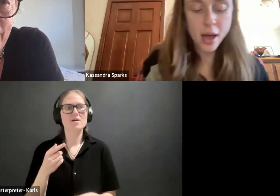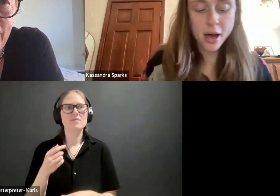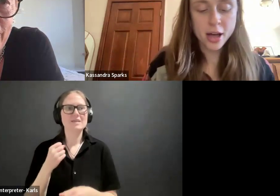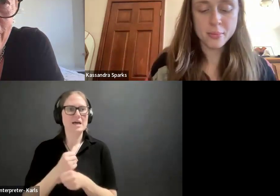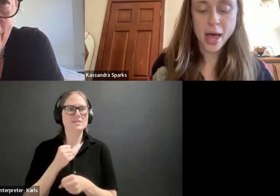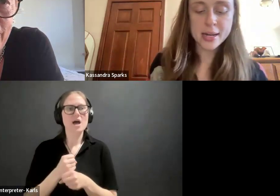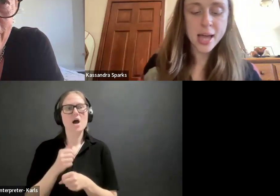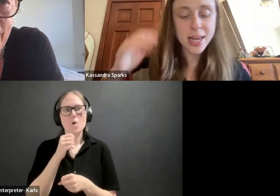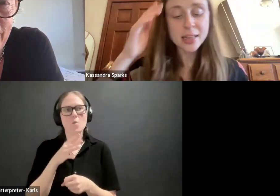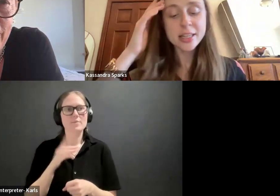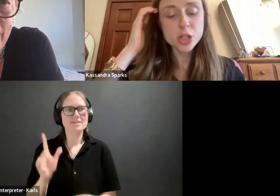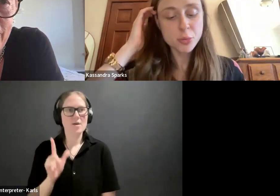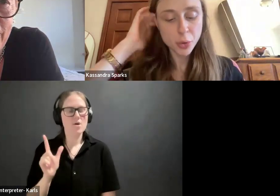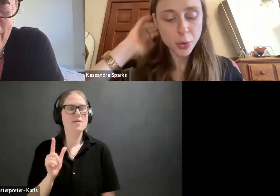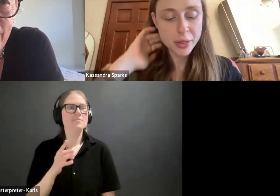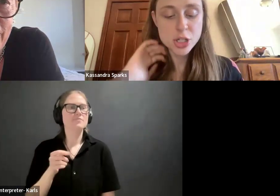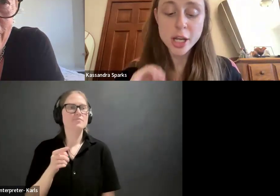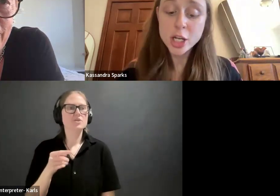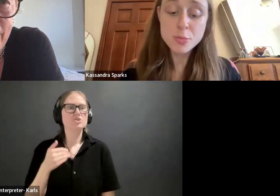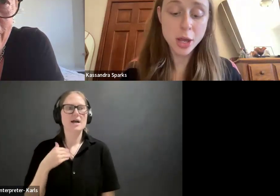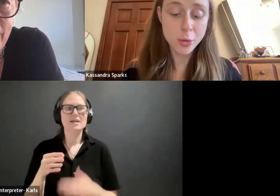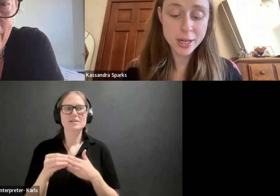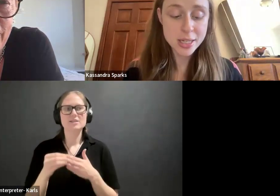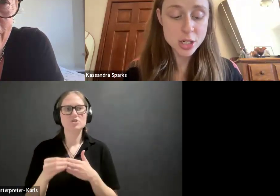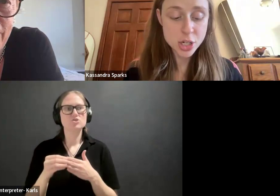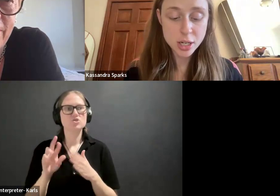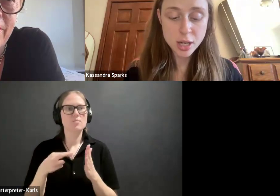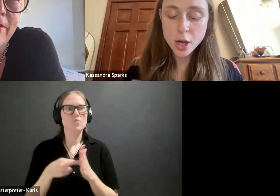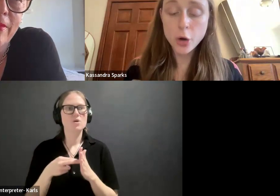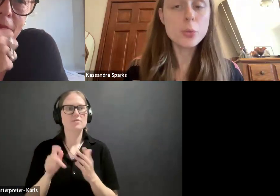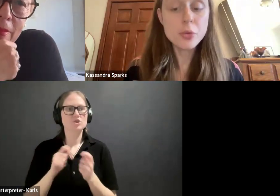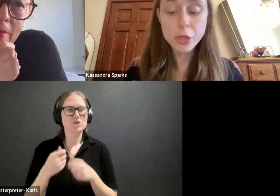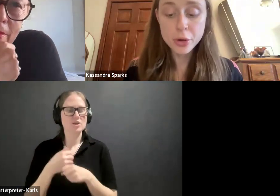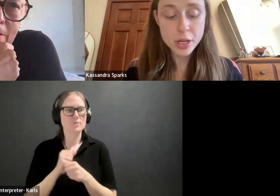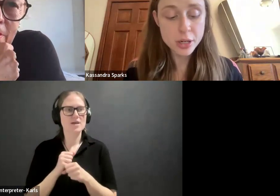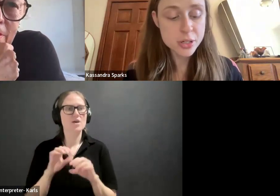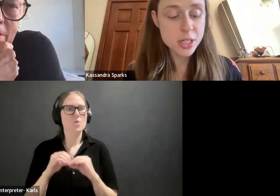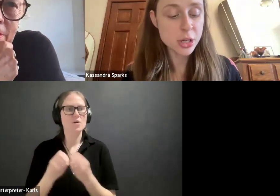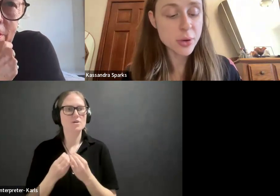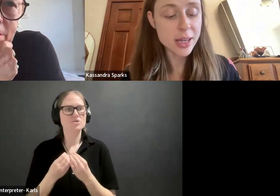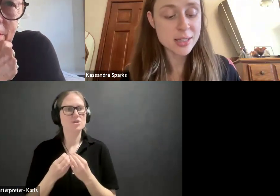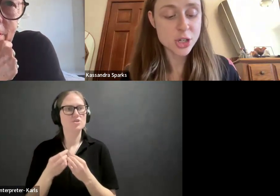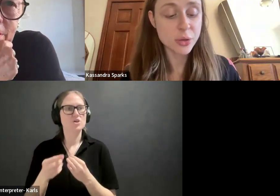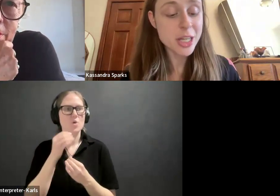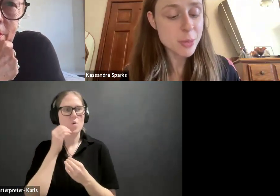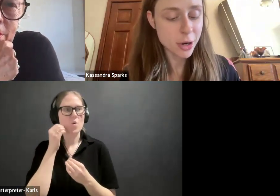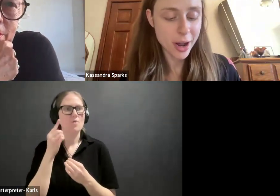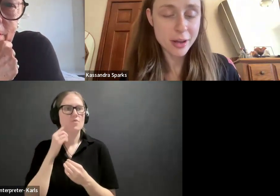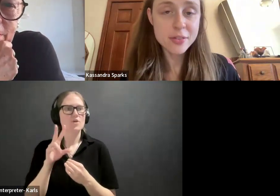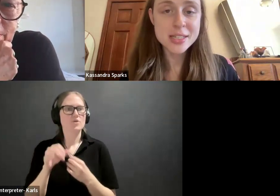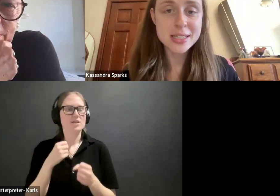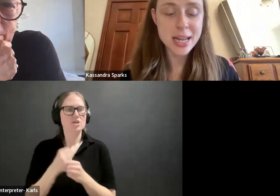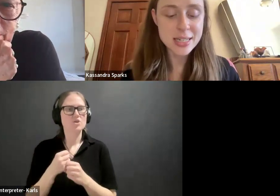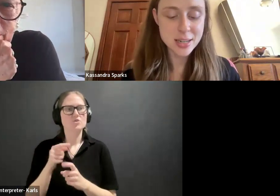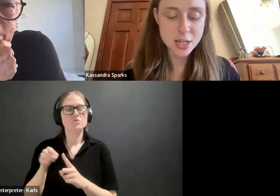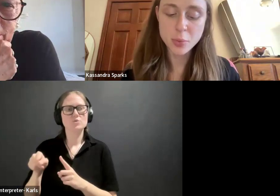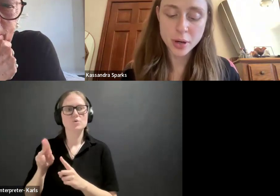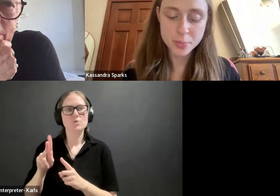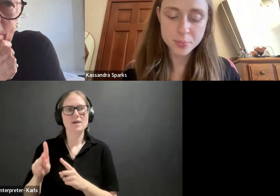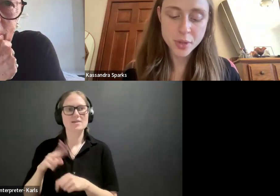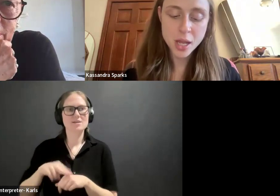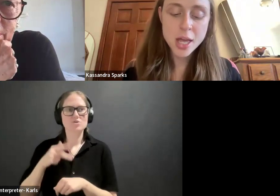Um, and has had a leadership role in this change-making organization, home for 30 years to the UK's National Lesbian Archive, since 1991.